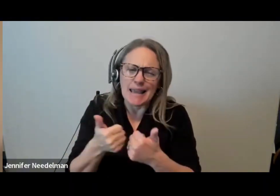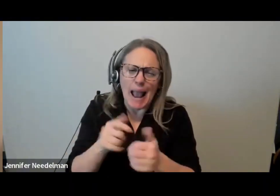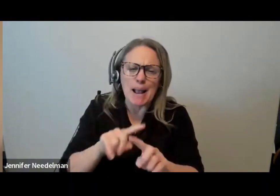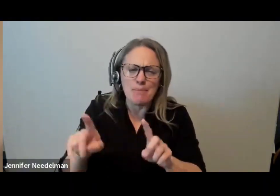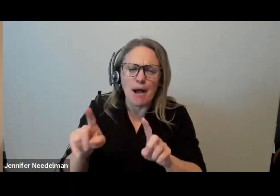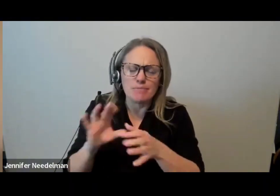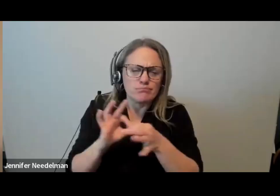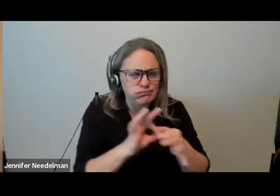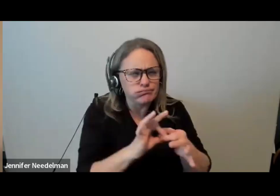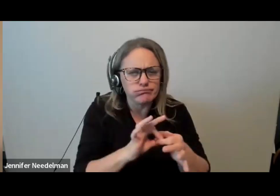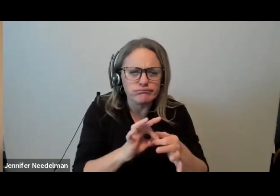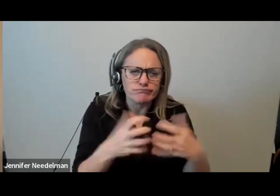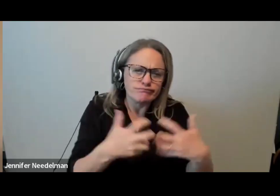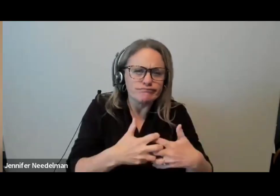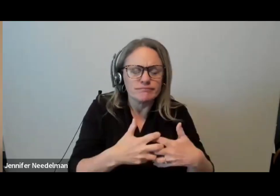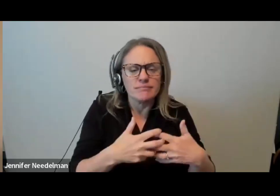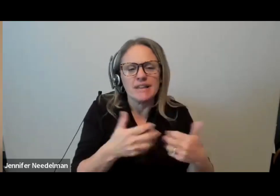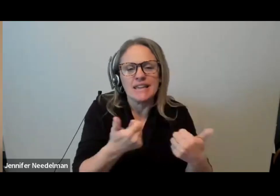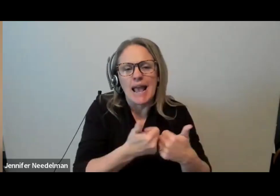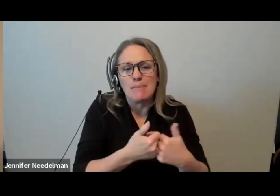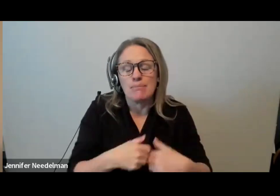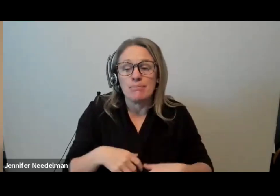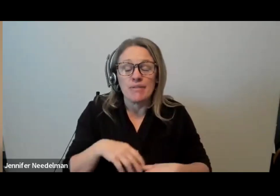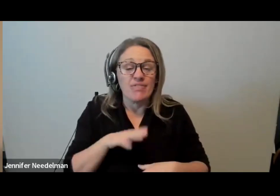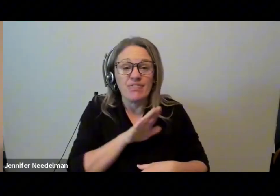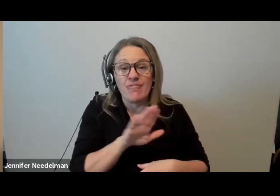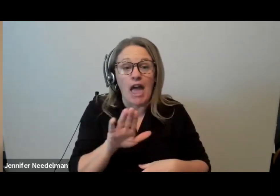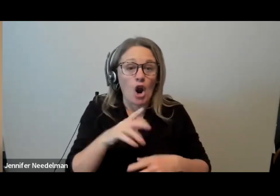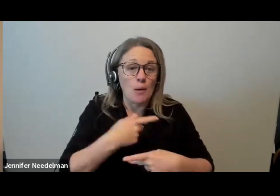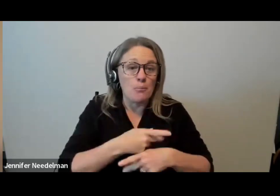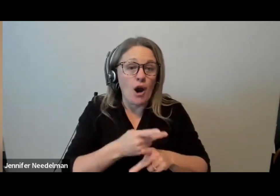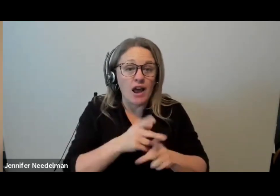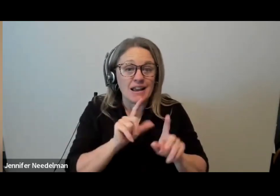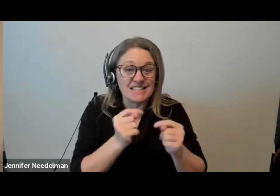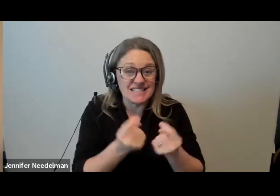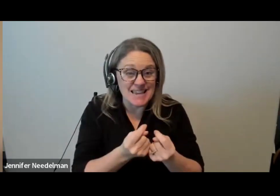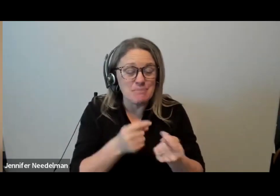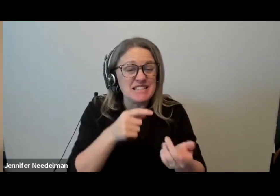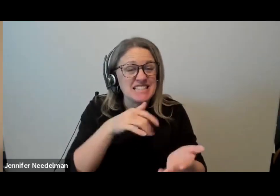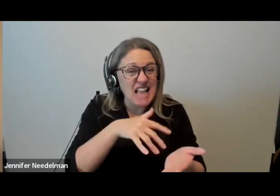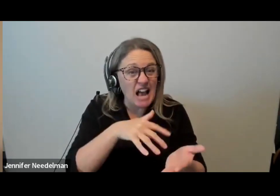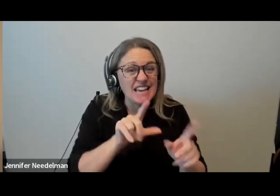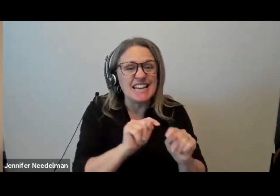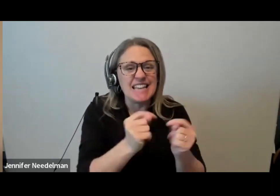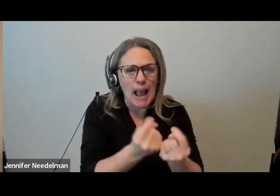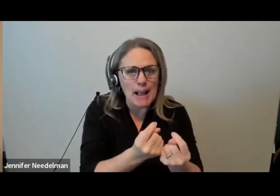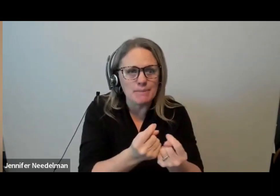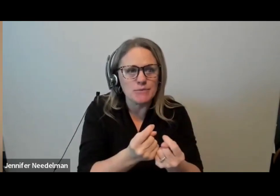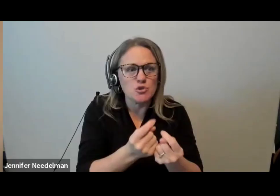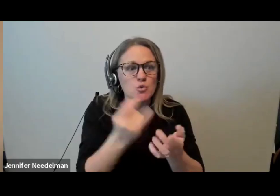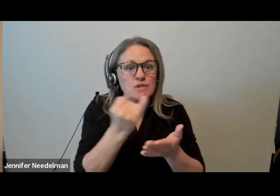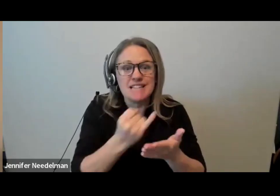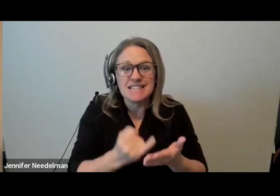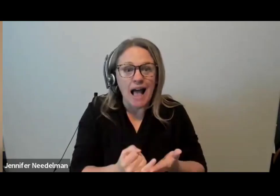Their product team studied games and game tutorials to design their pedagogy.